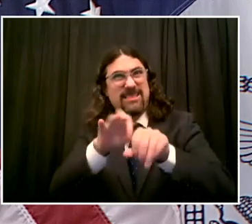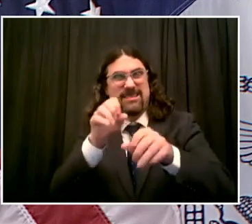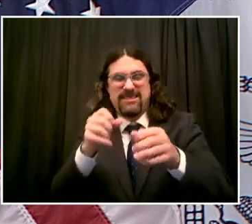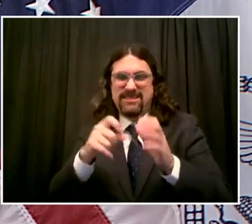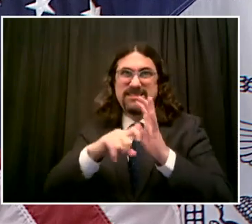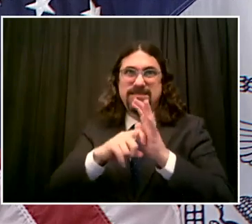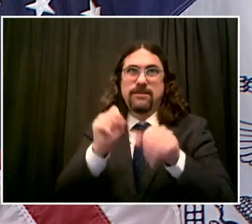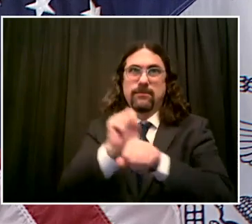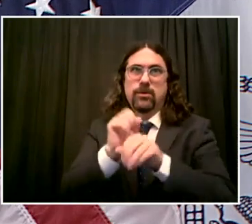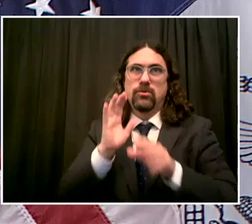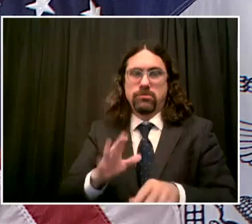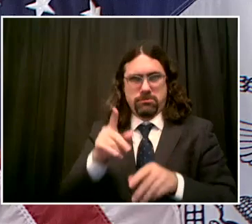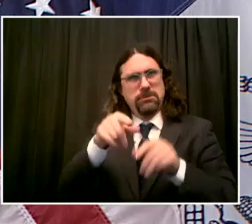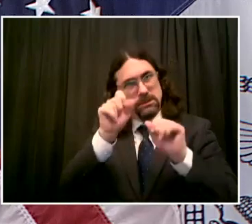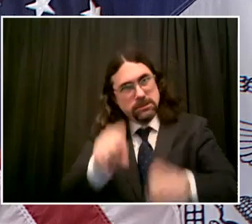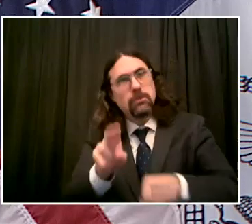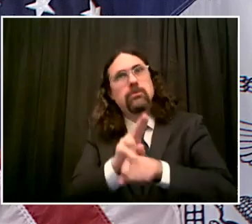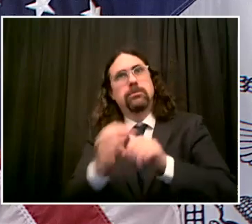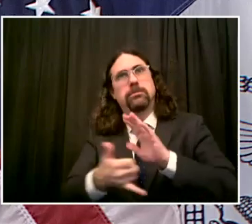HAPPEN IS APPROPRIATE. THE THINGS HTAT ALLOWED THE